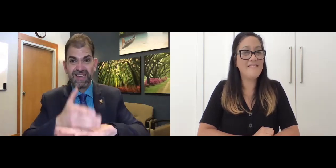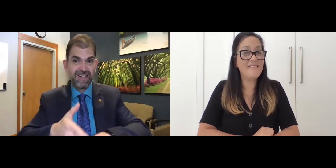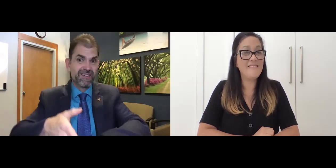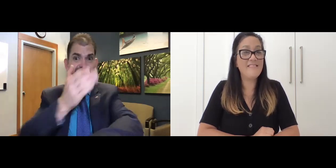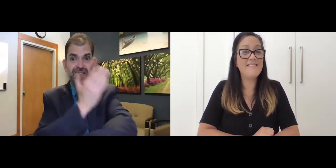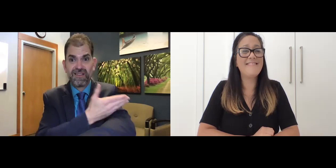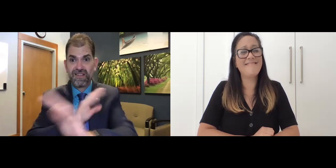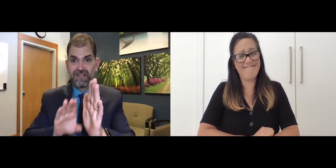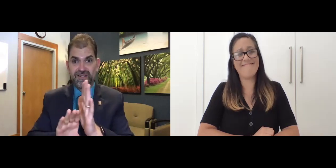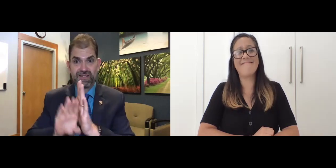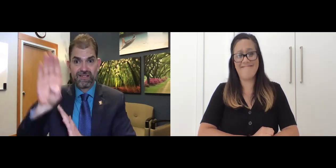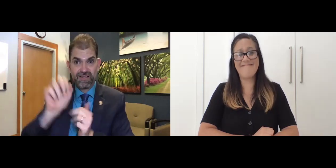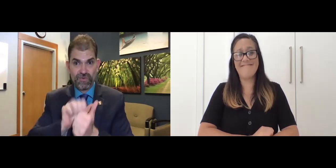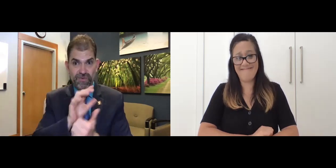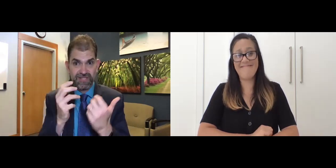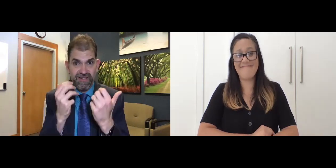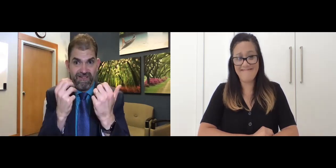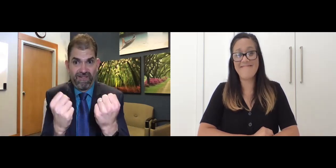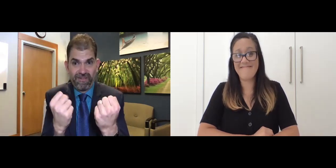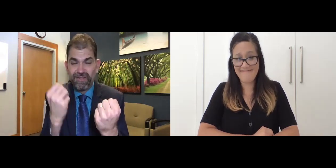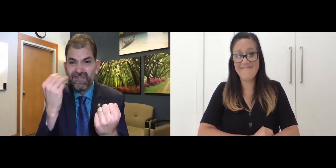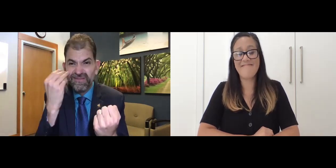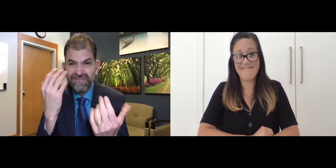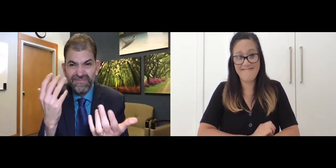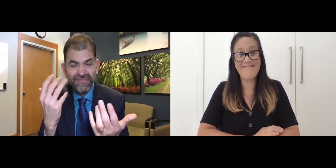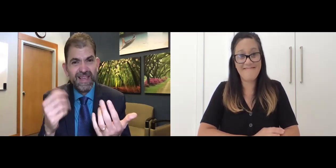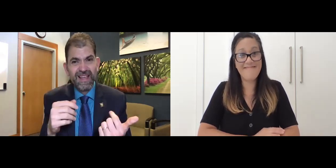able to help this person improve enormously.